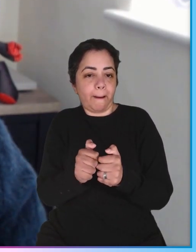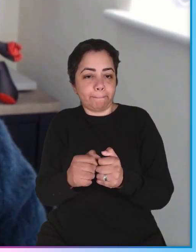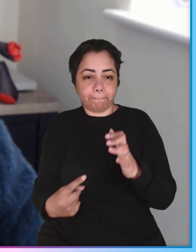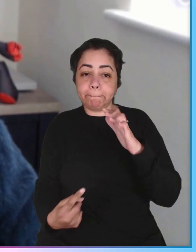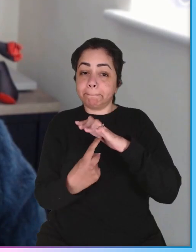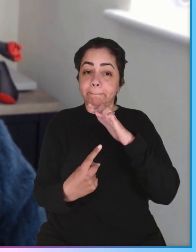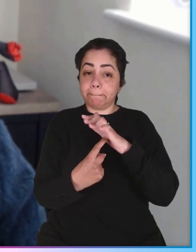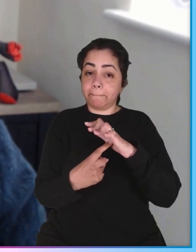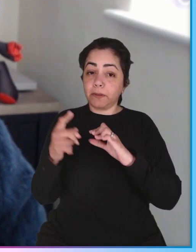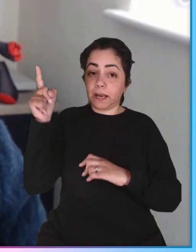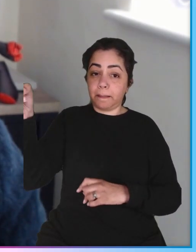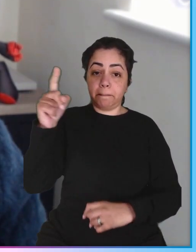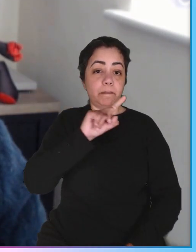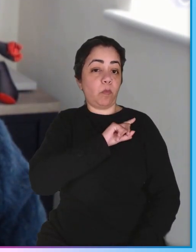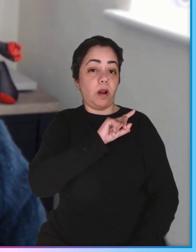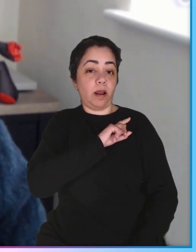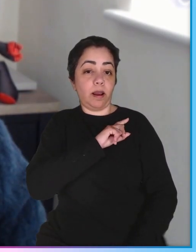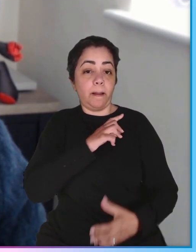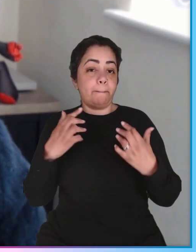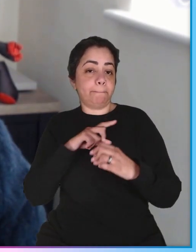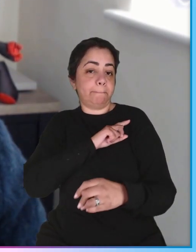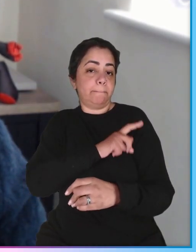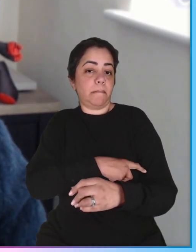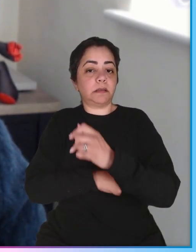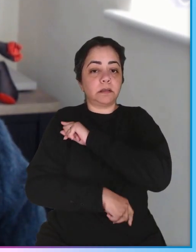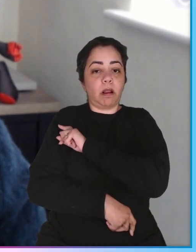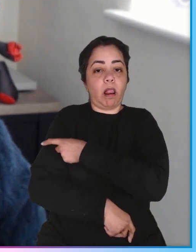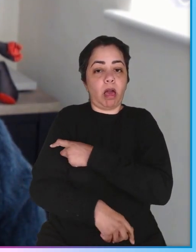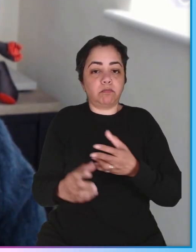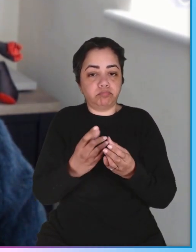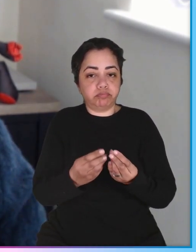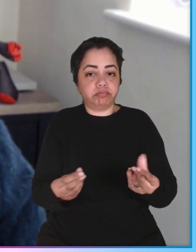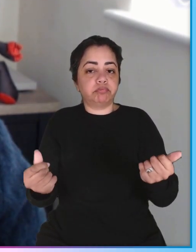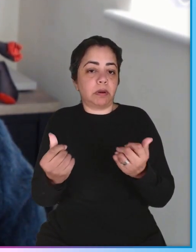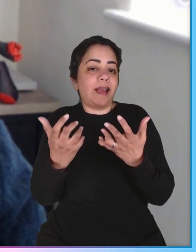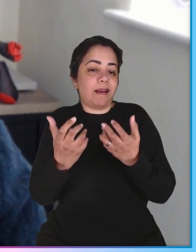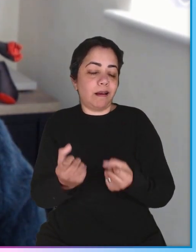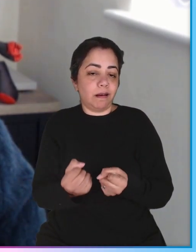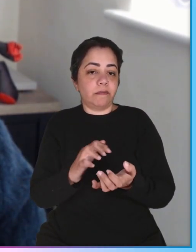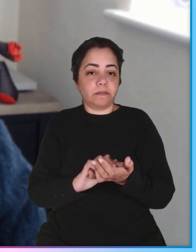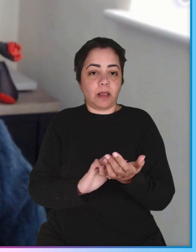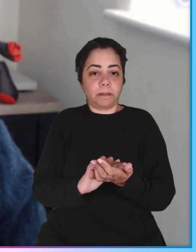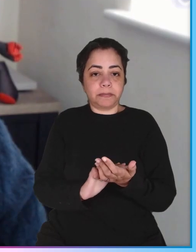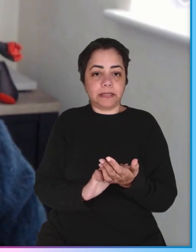for living with the challenges of Neuromuscular Dystrophy.